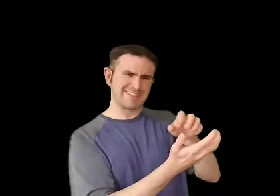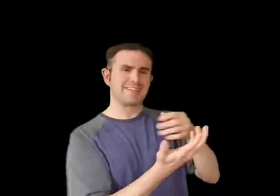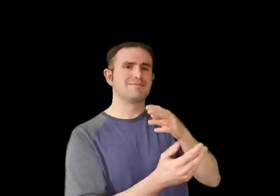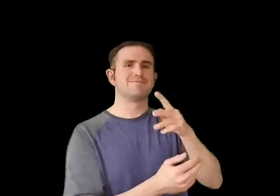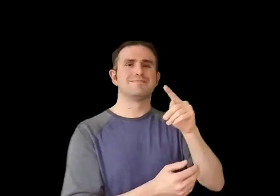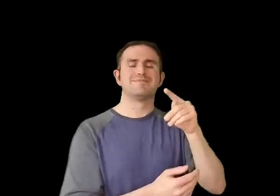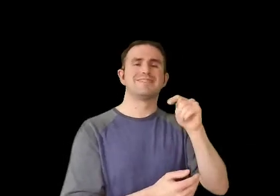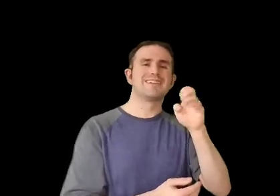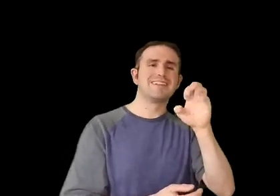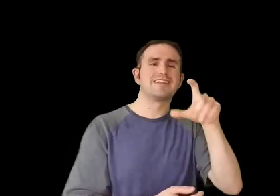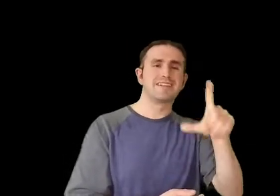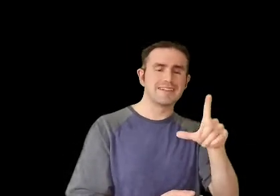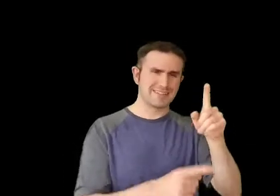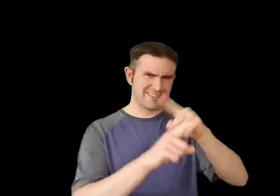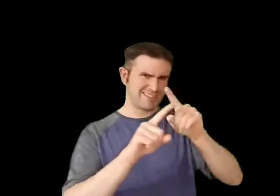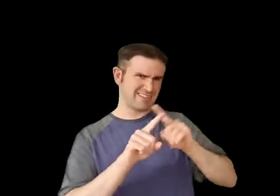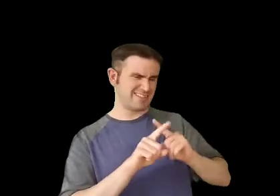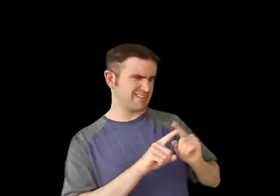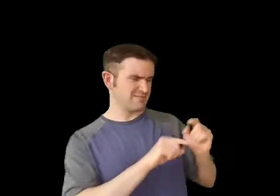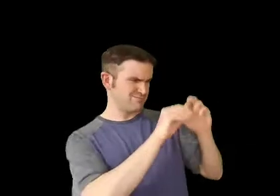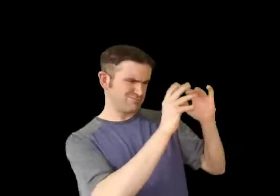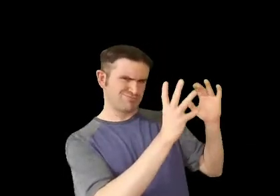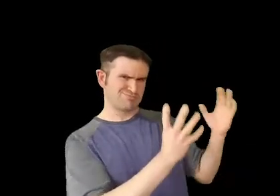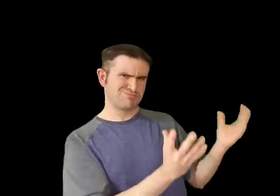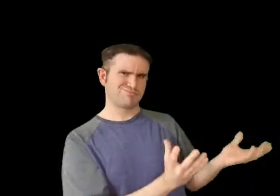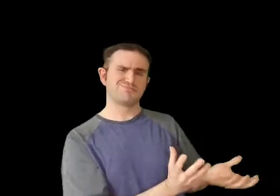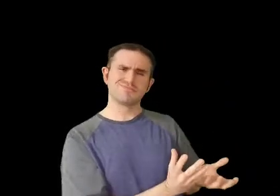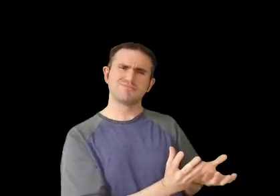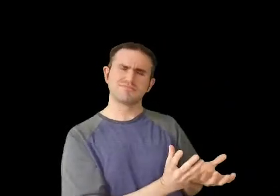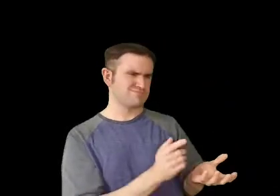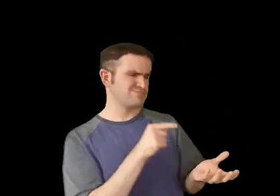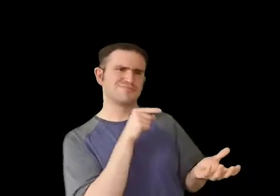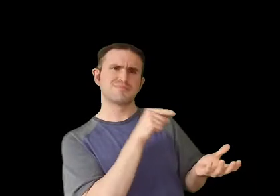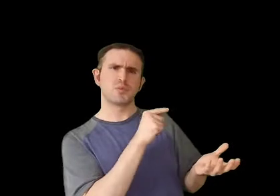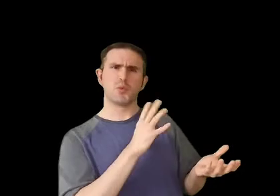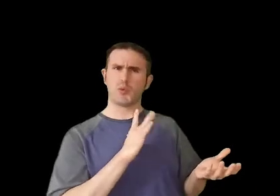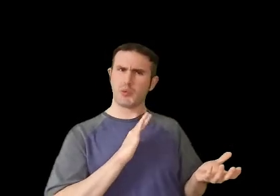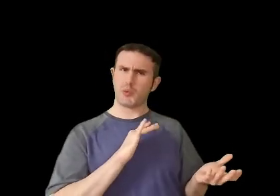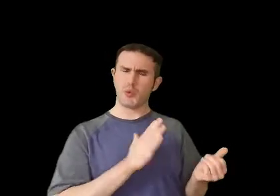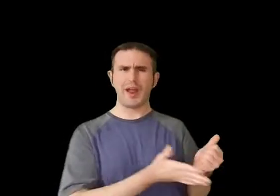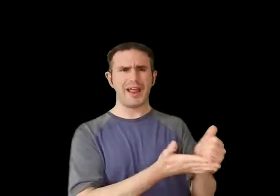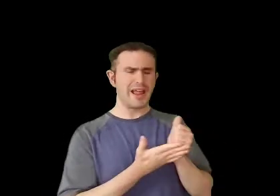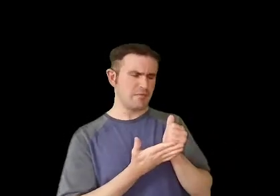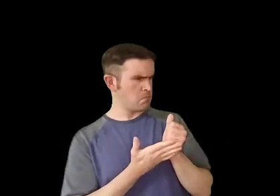uh teals you know things like that! Now, why is this a handy tool to have?